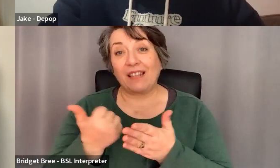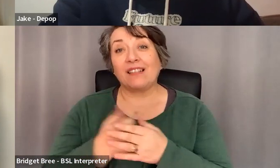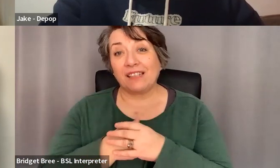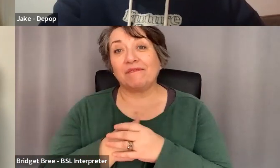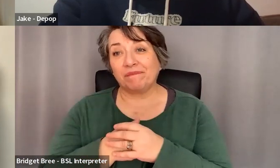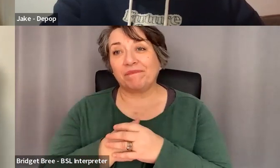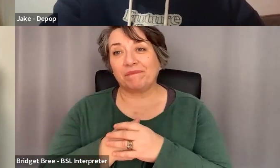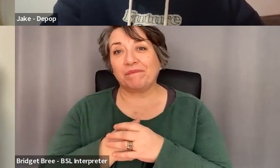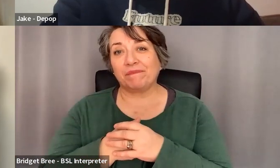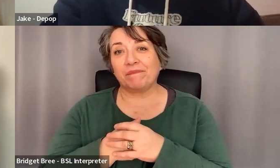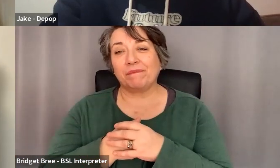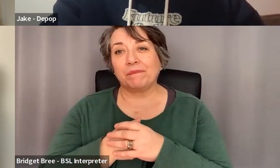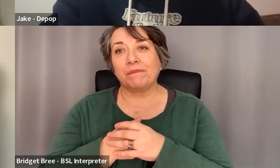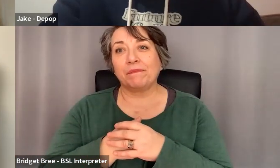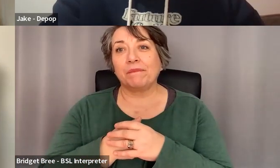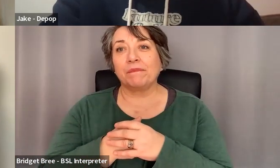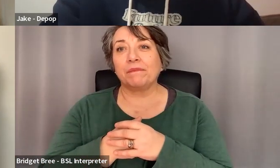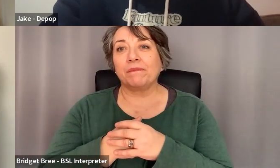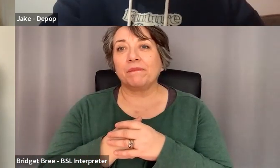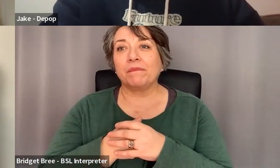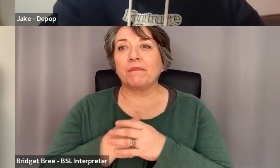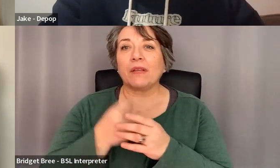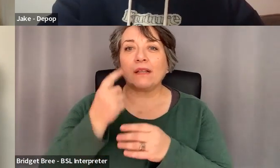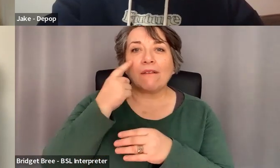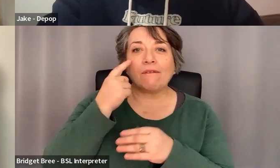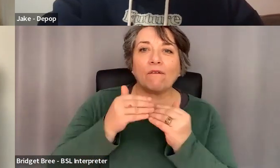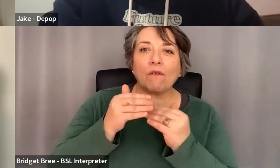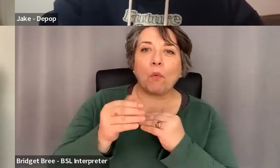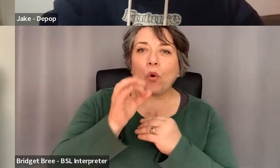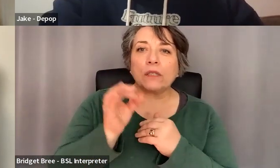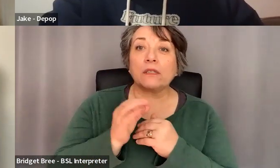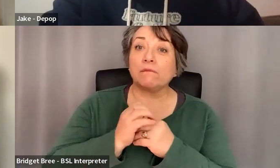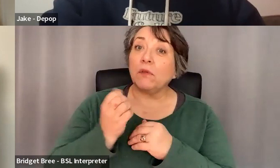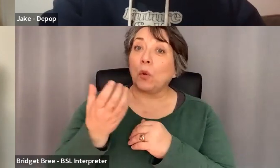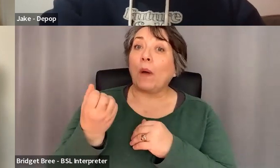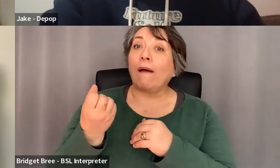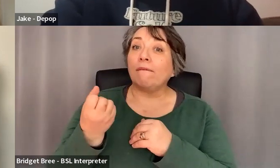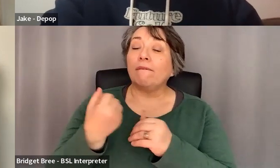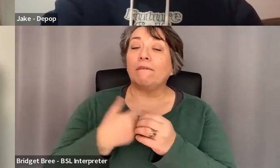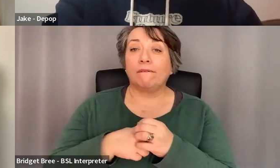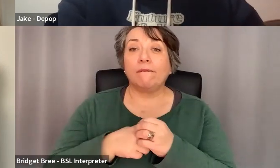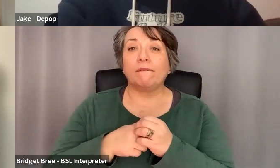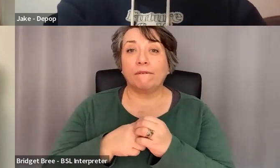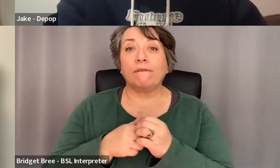that's fantastic. Let's check to see. Let's check to see... Oh, you got you got more, Rachel.